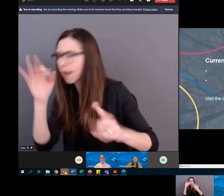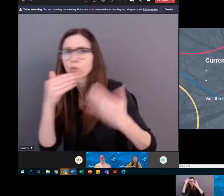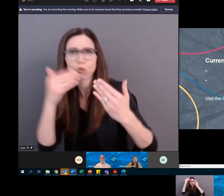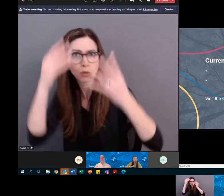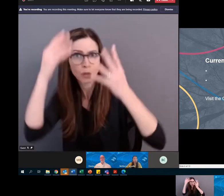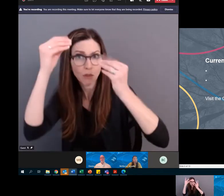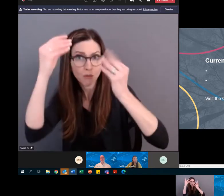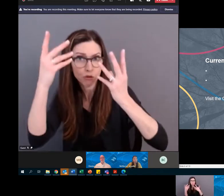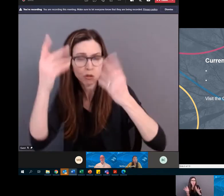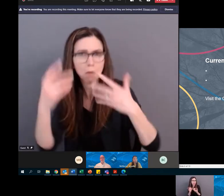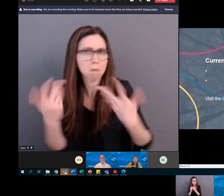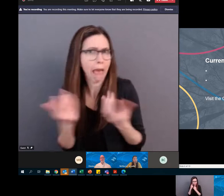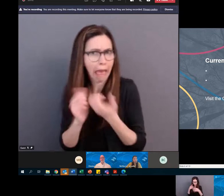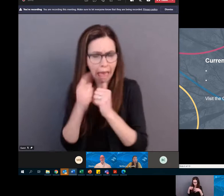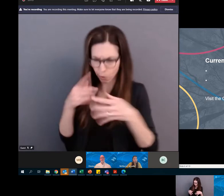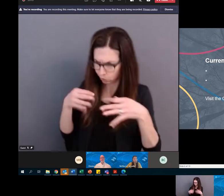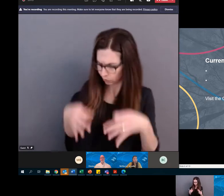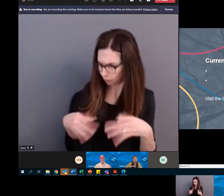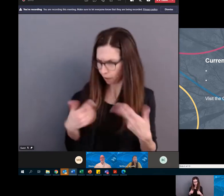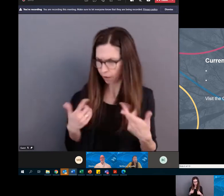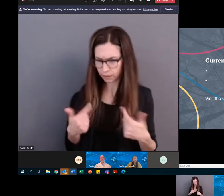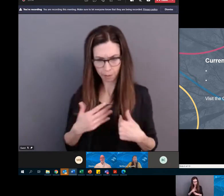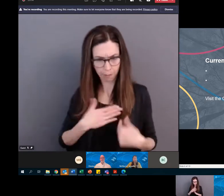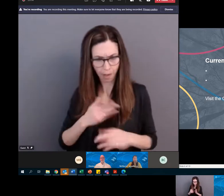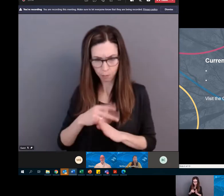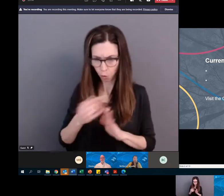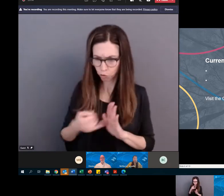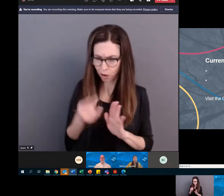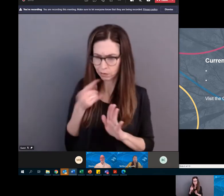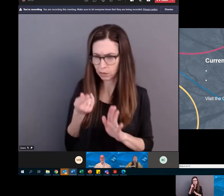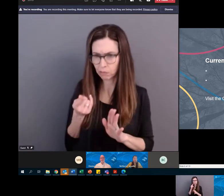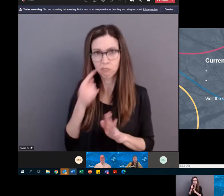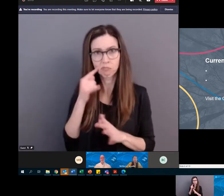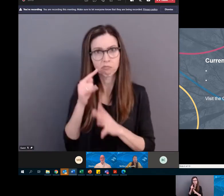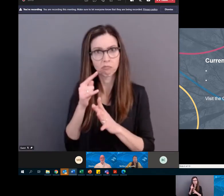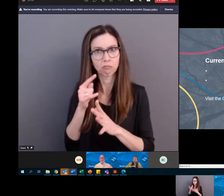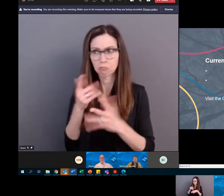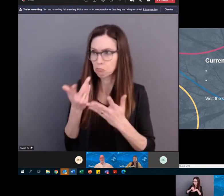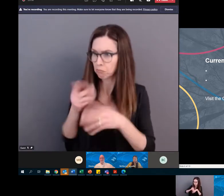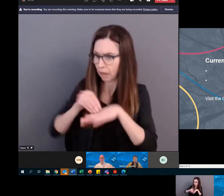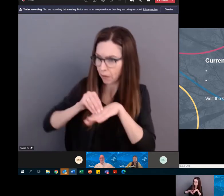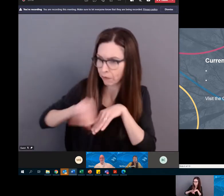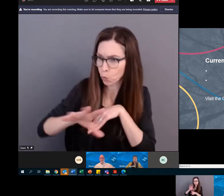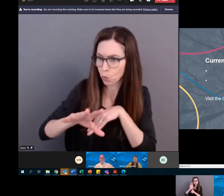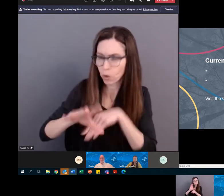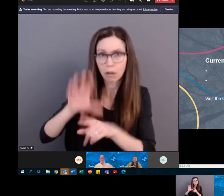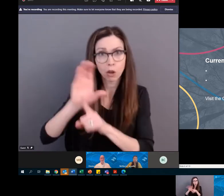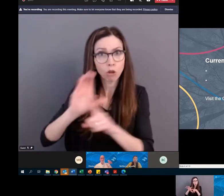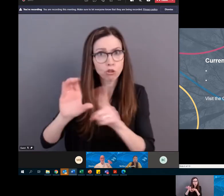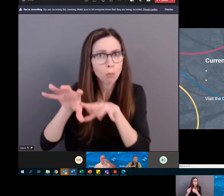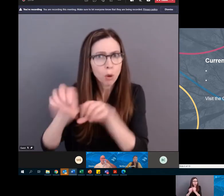your project touches on cultural Appropriation are: Whose story are you telling in your